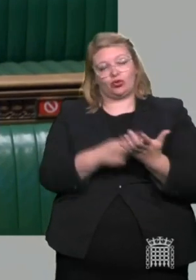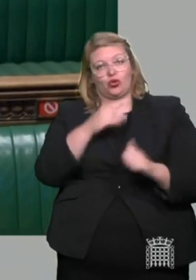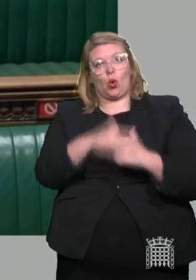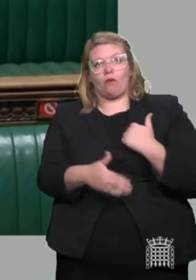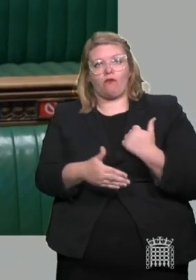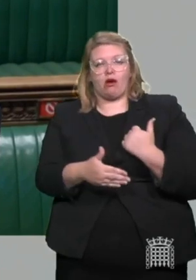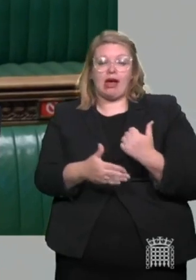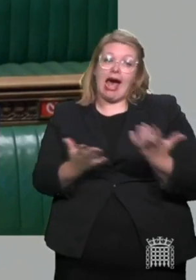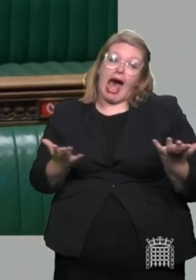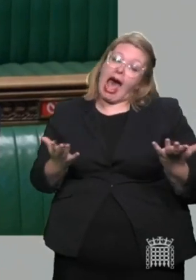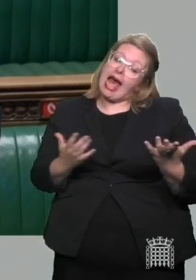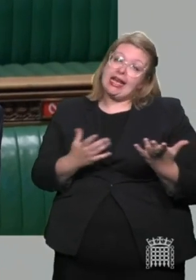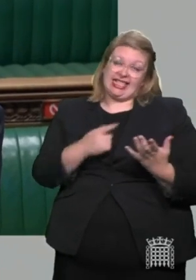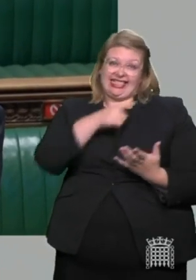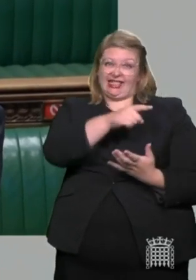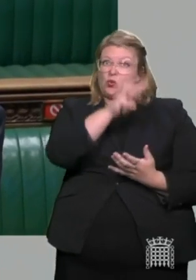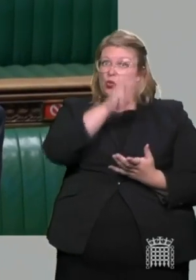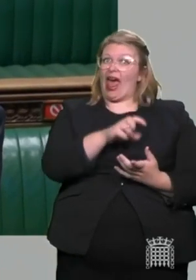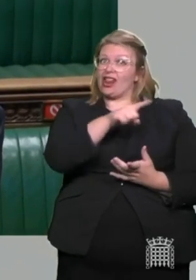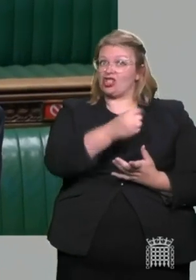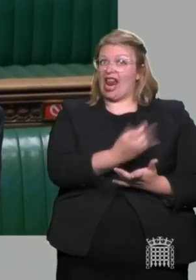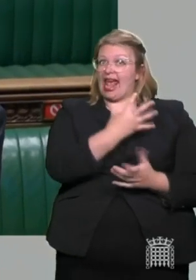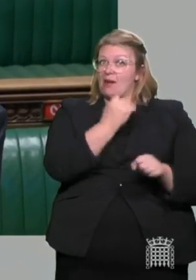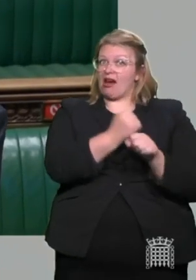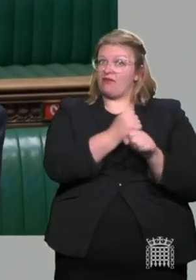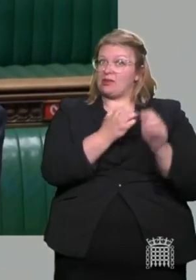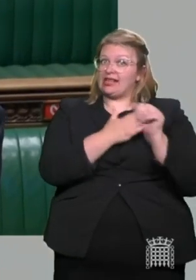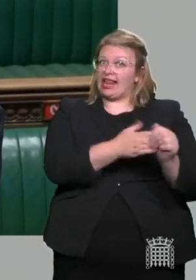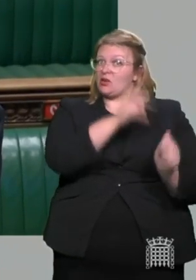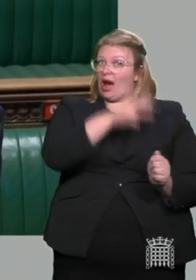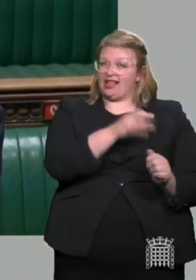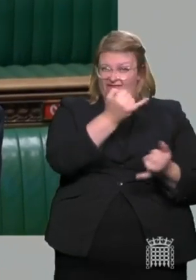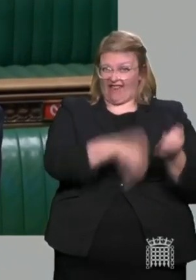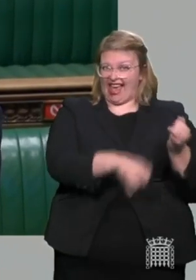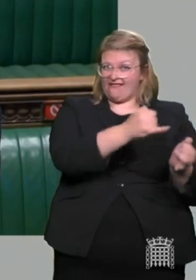I am afraid, a continually failing Welsh Labour Government or a Welsh Conservative